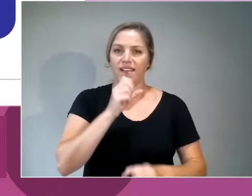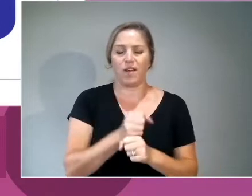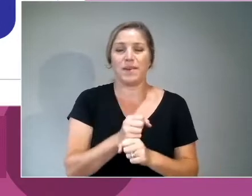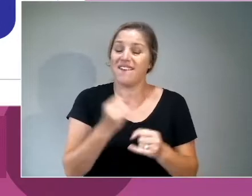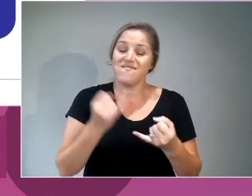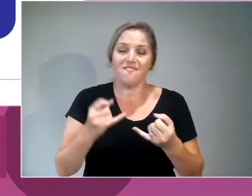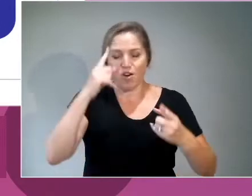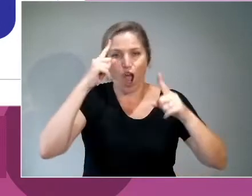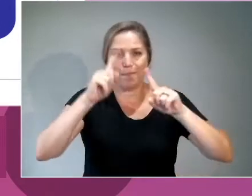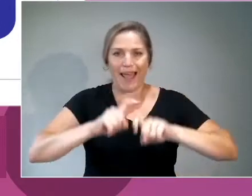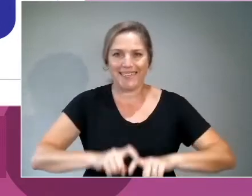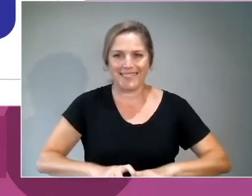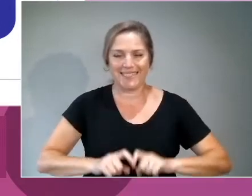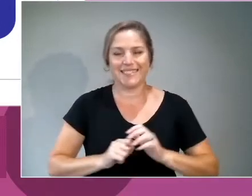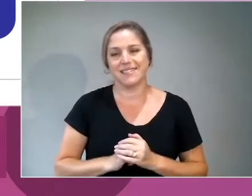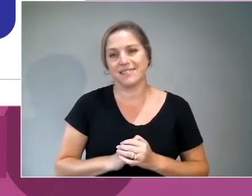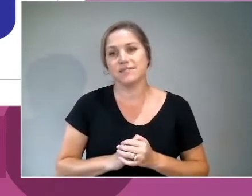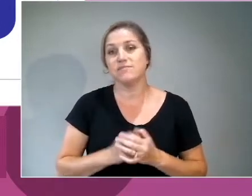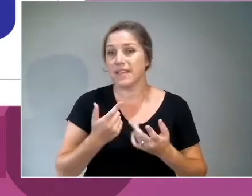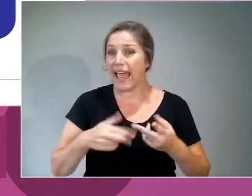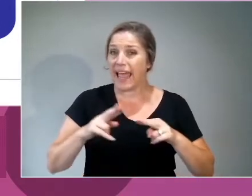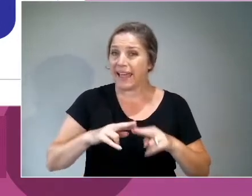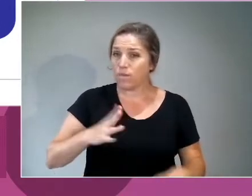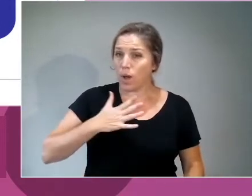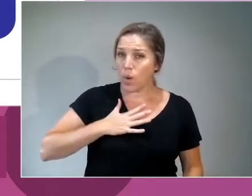And if we truly want to be able to implement a whole of Government approach,